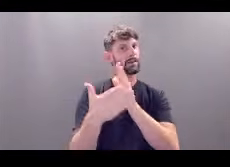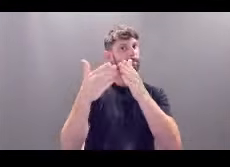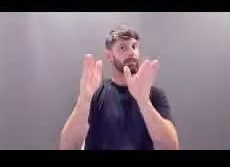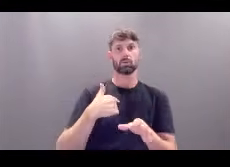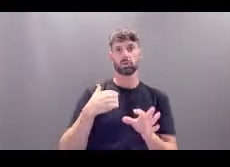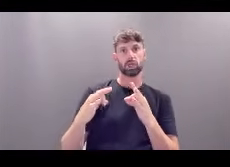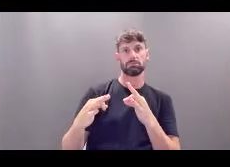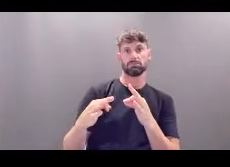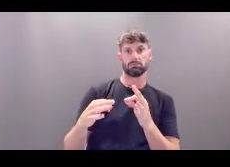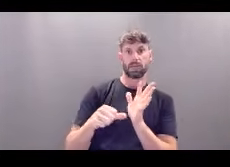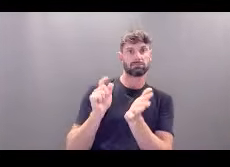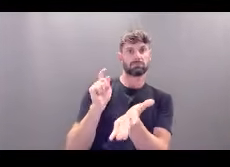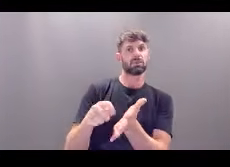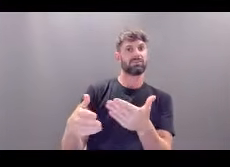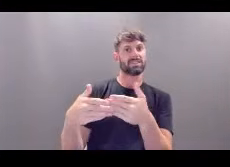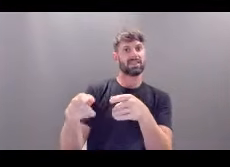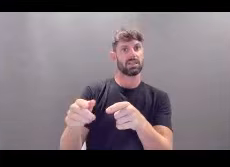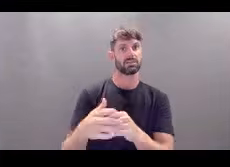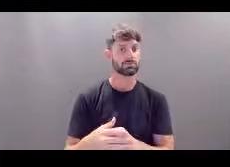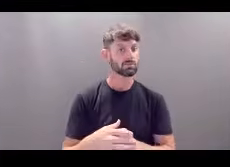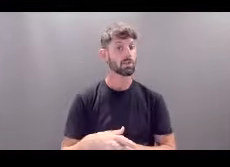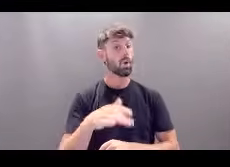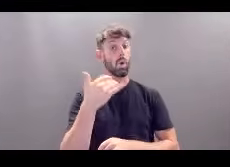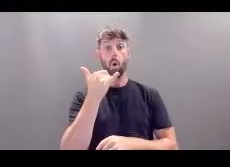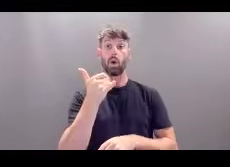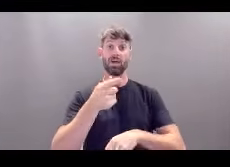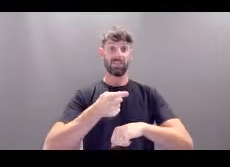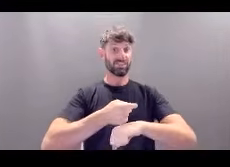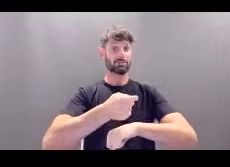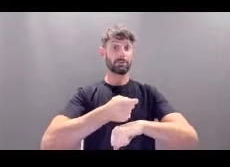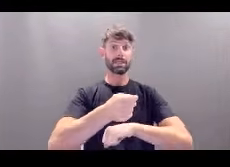don't include therapy tools that are used by therapists.